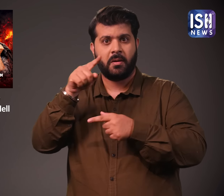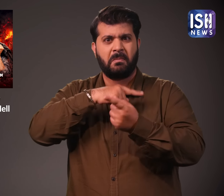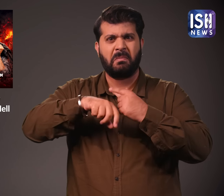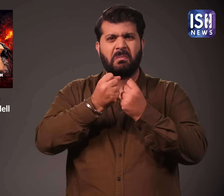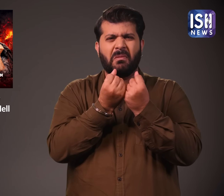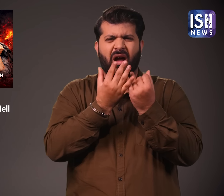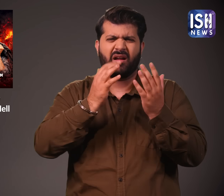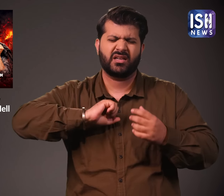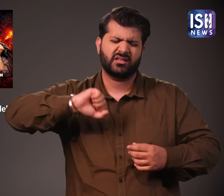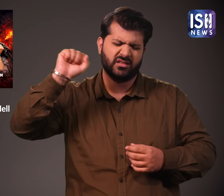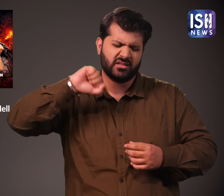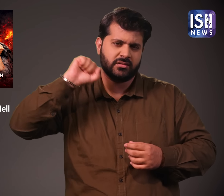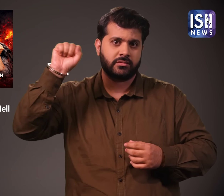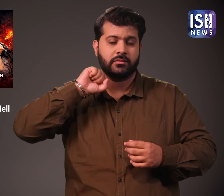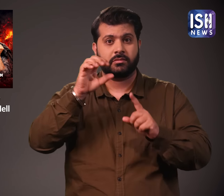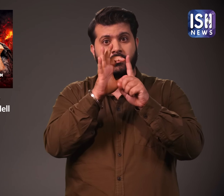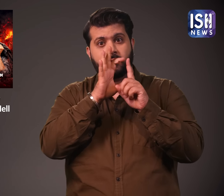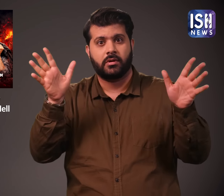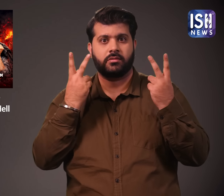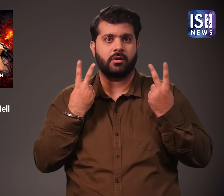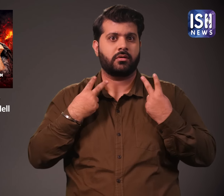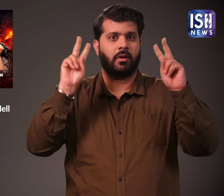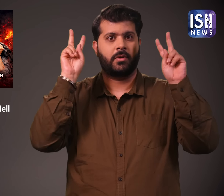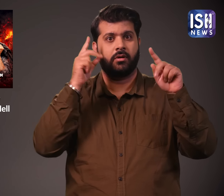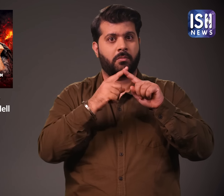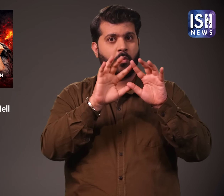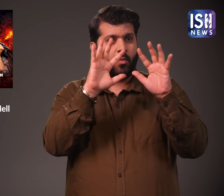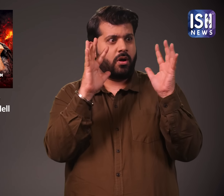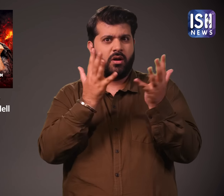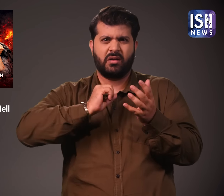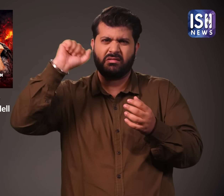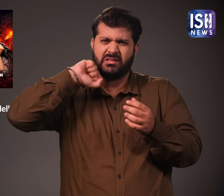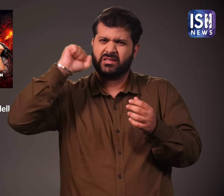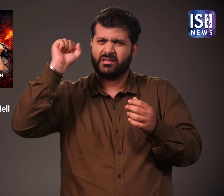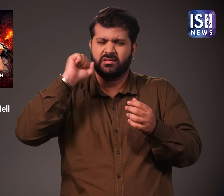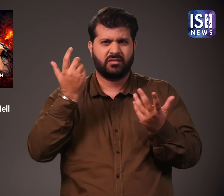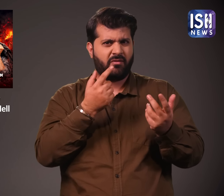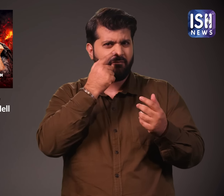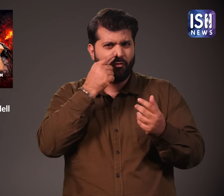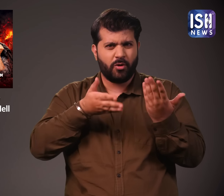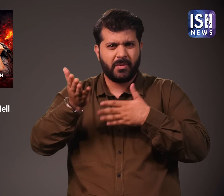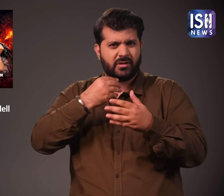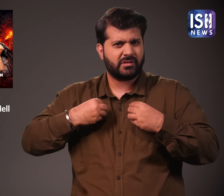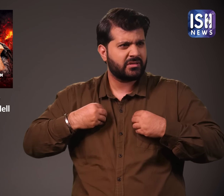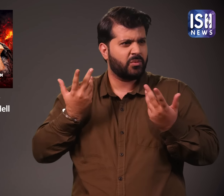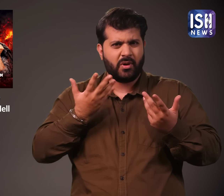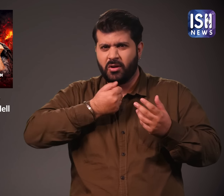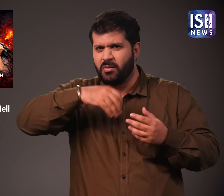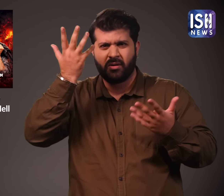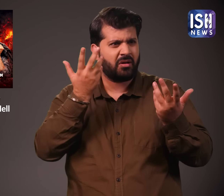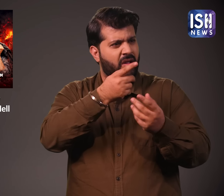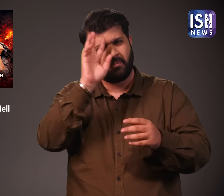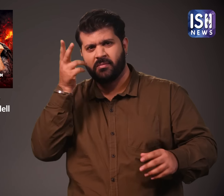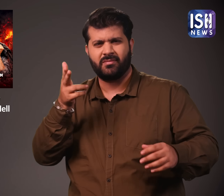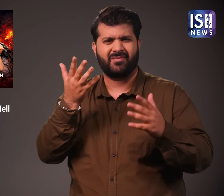Large protests took place in Iran and across the world against the treatment of women and in support of Mahsa Amini.